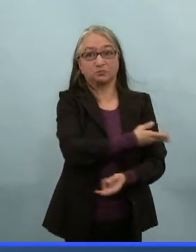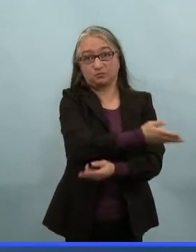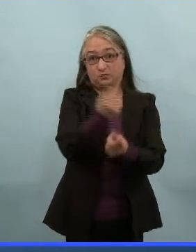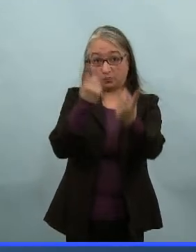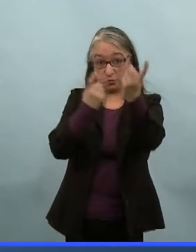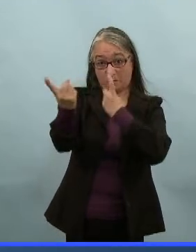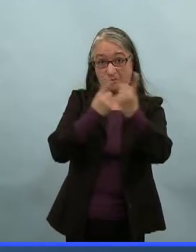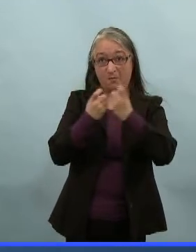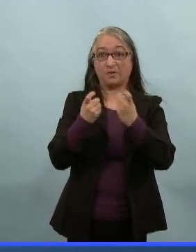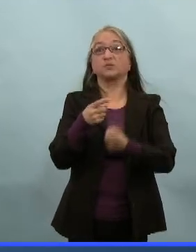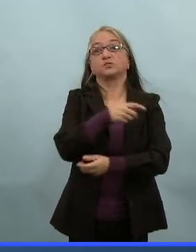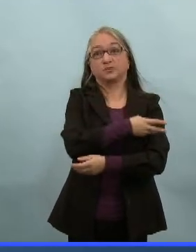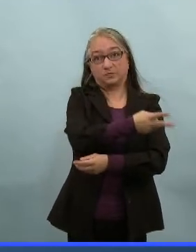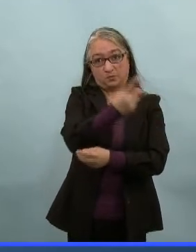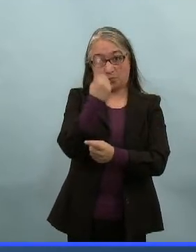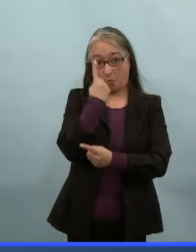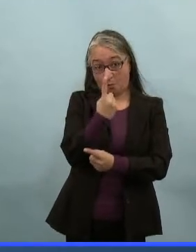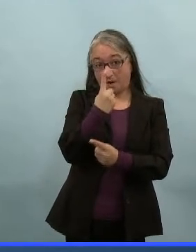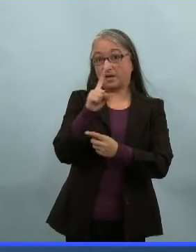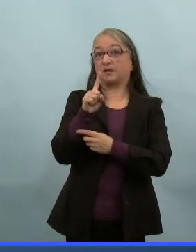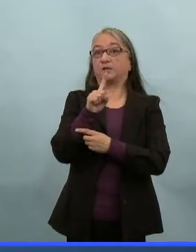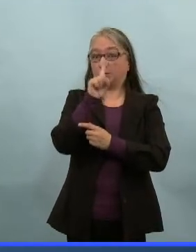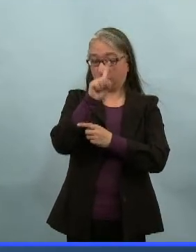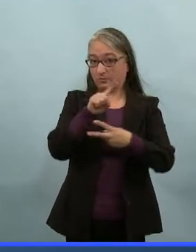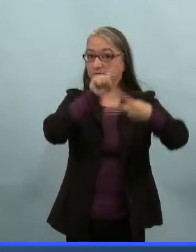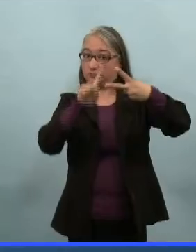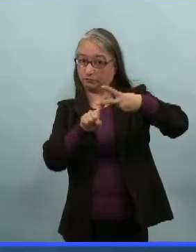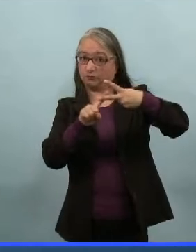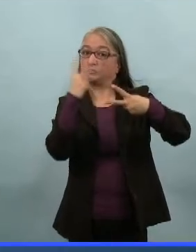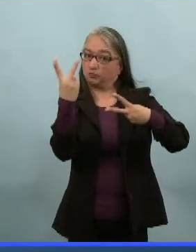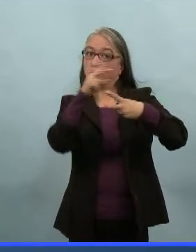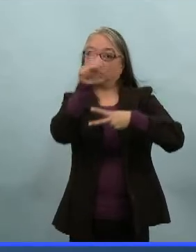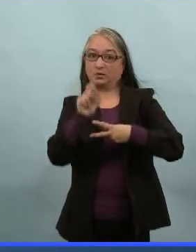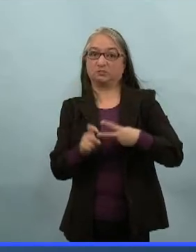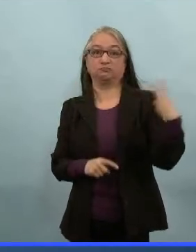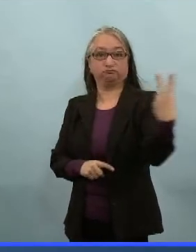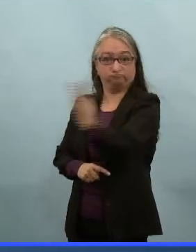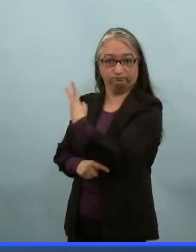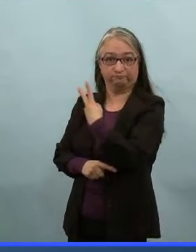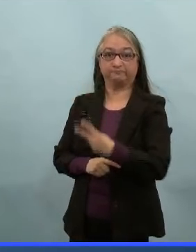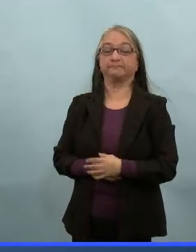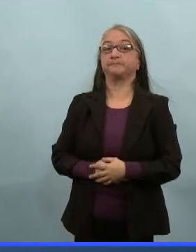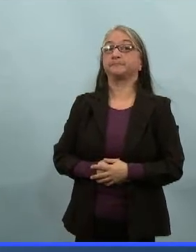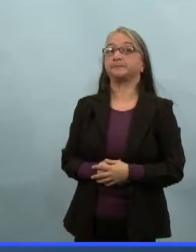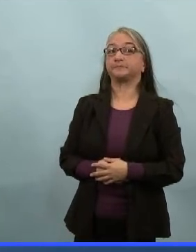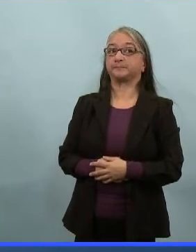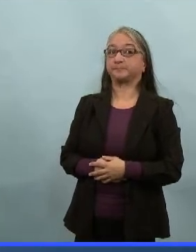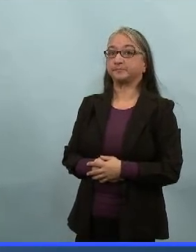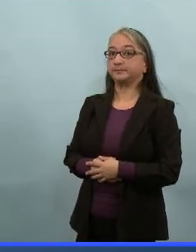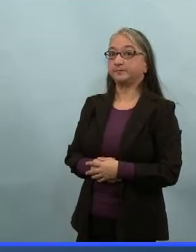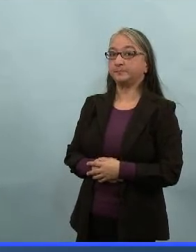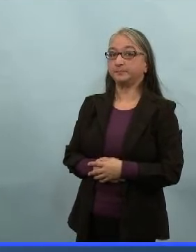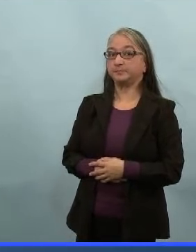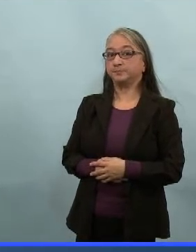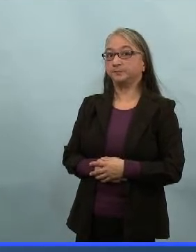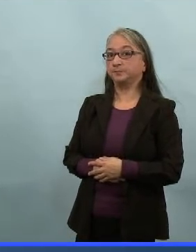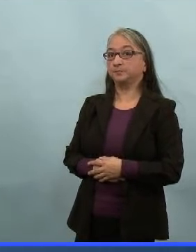you will have one preliminary and one follow-up question to begin up first this afternoon from the